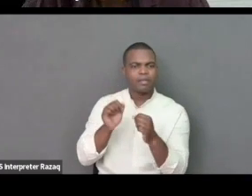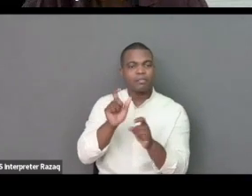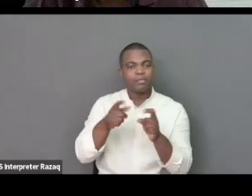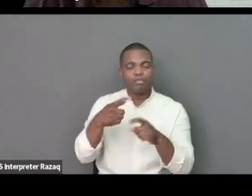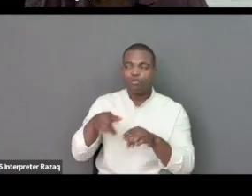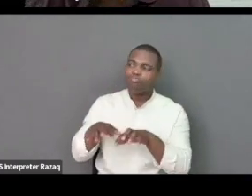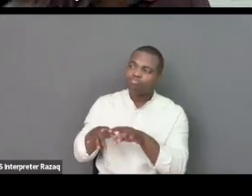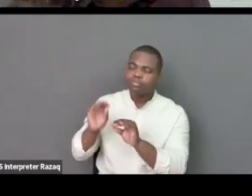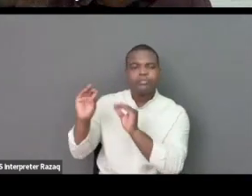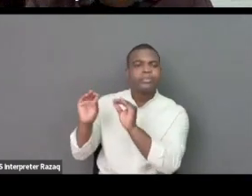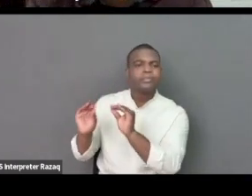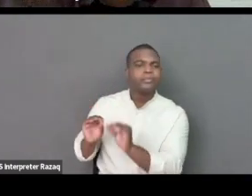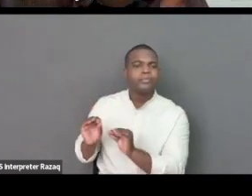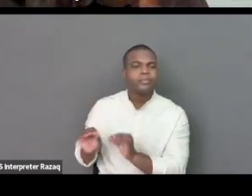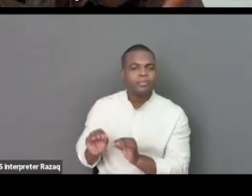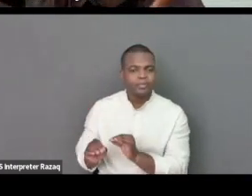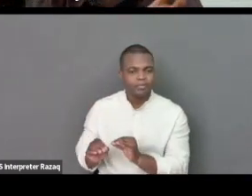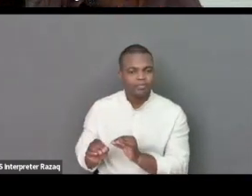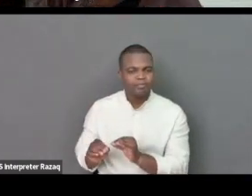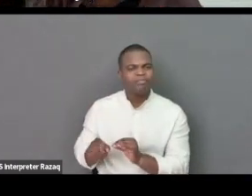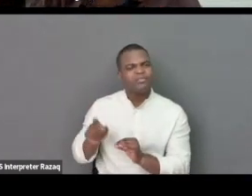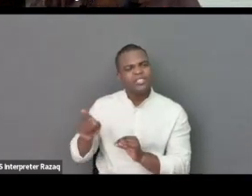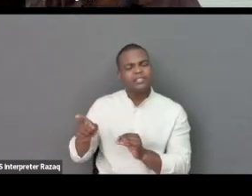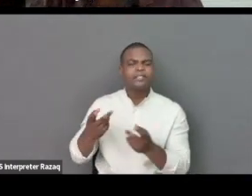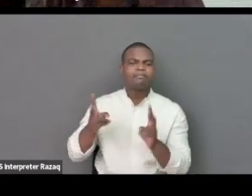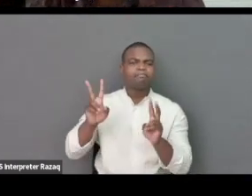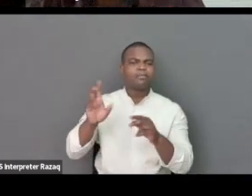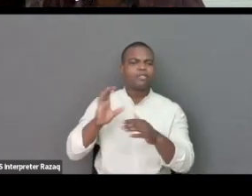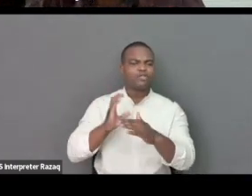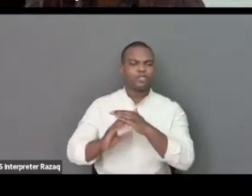kind of institutionalized.